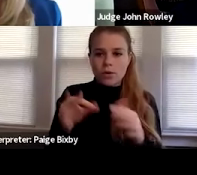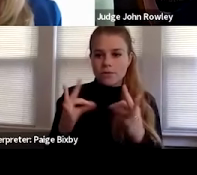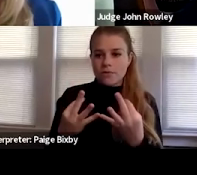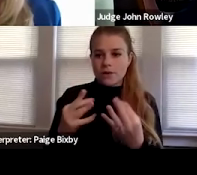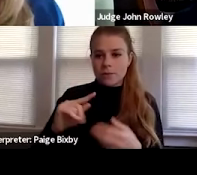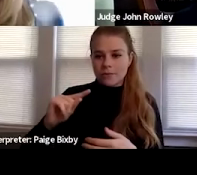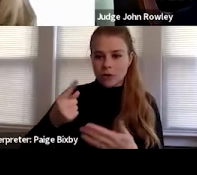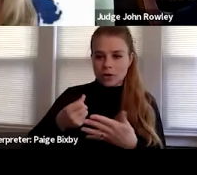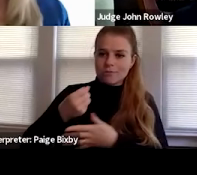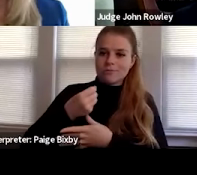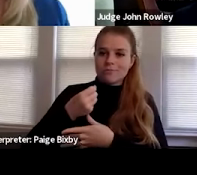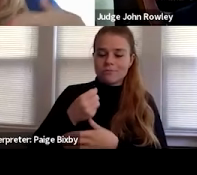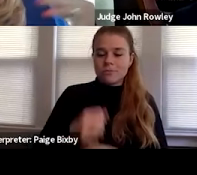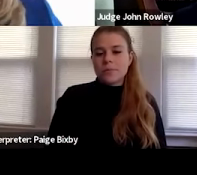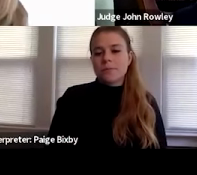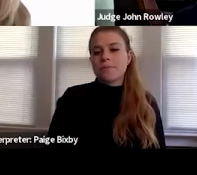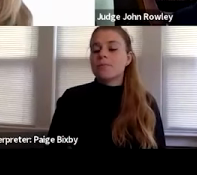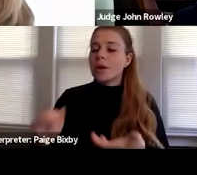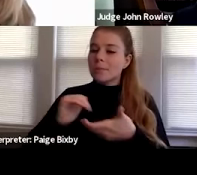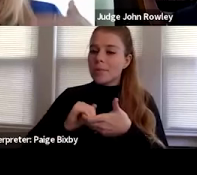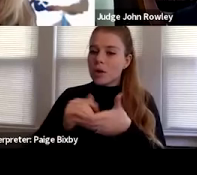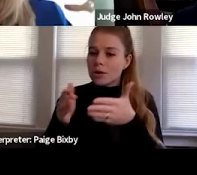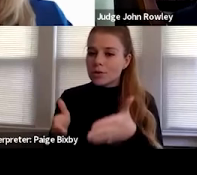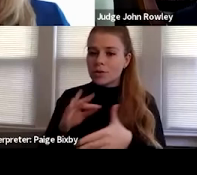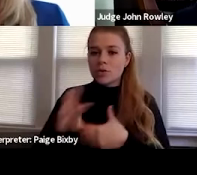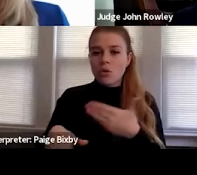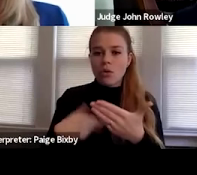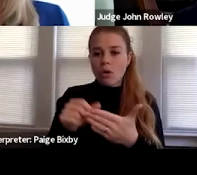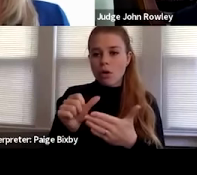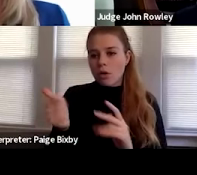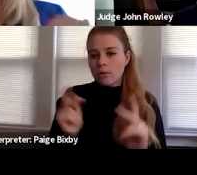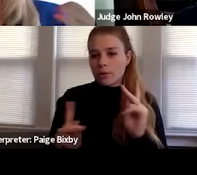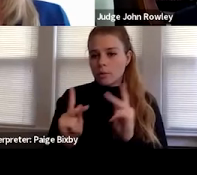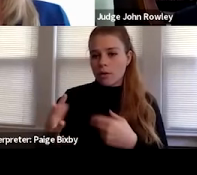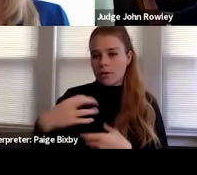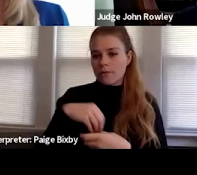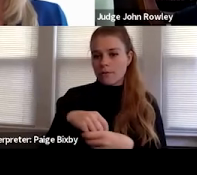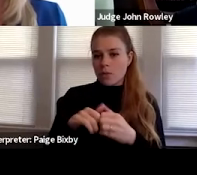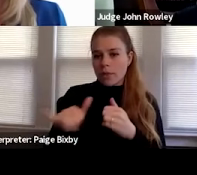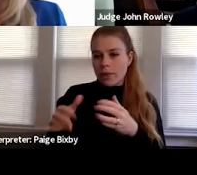and the partners and all of the other people that are involved in that person's life,